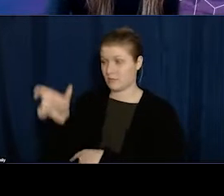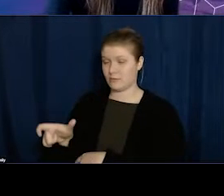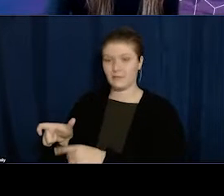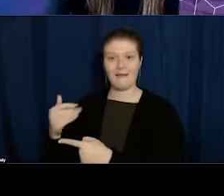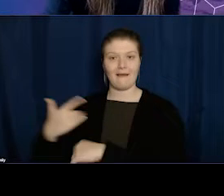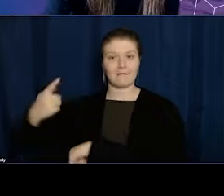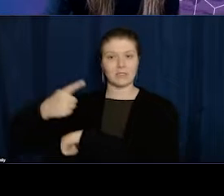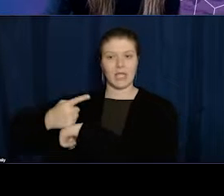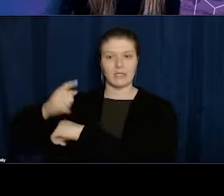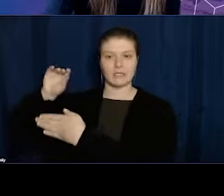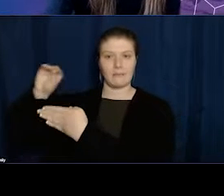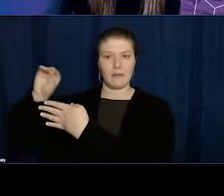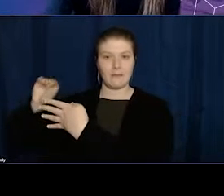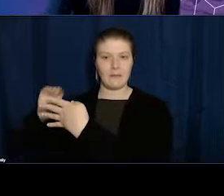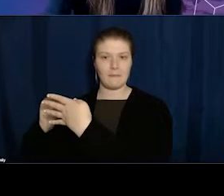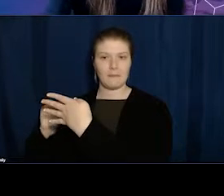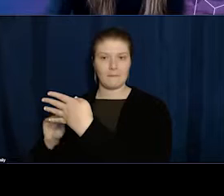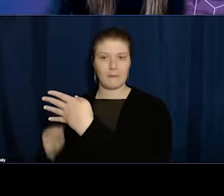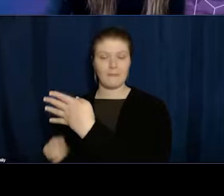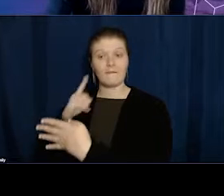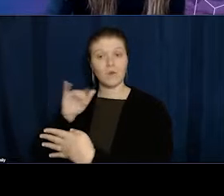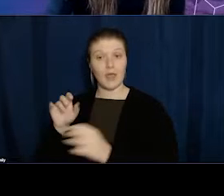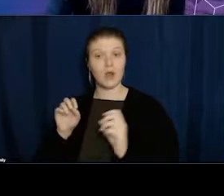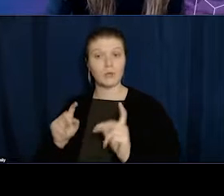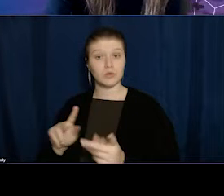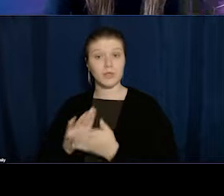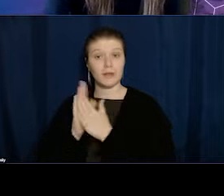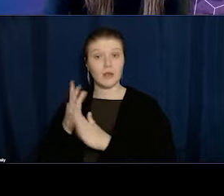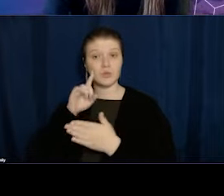for that opportunity to be at Research.gov only.